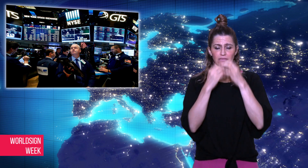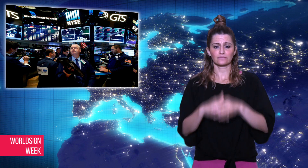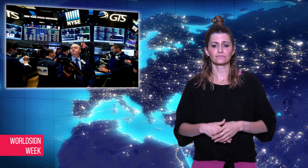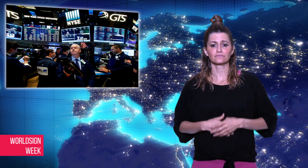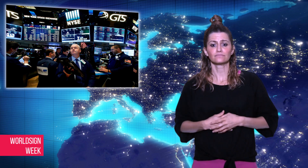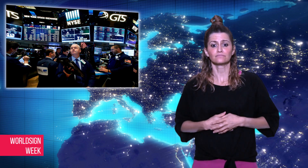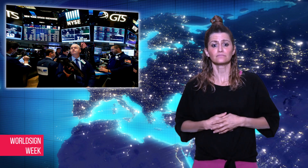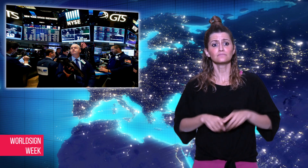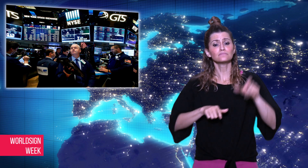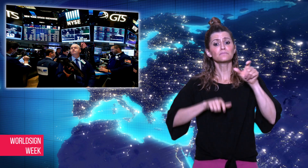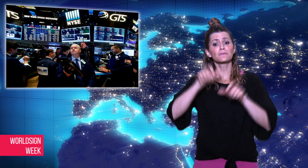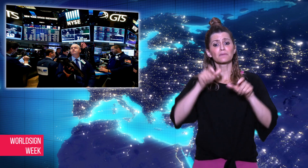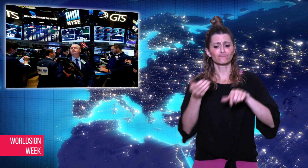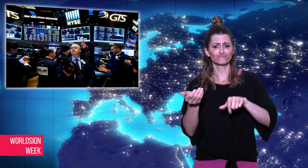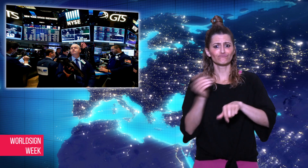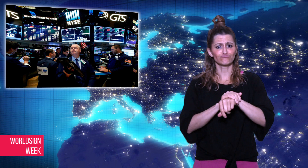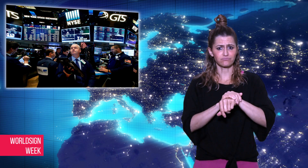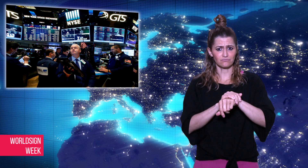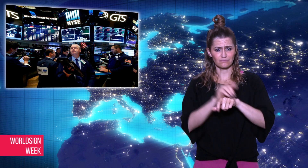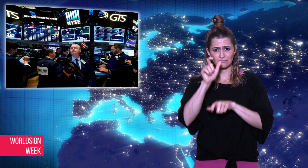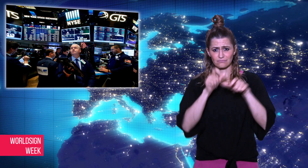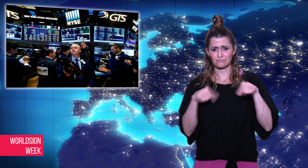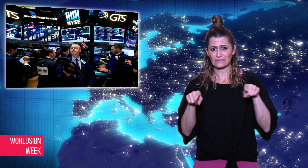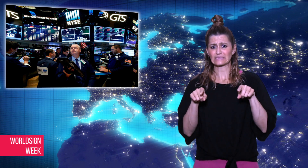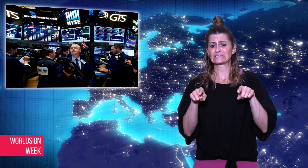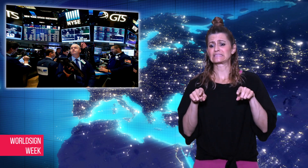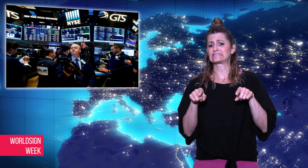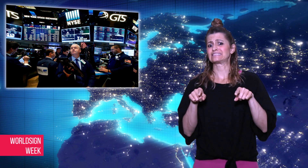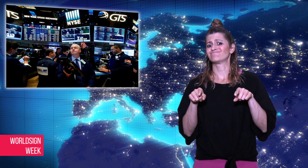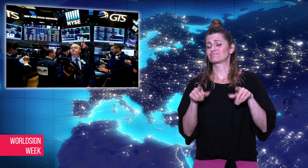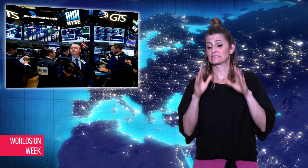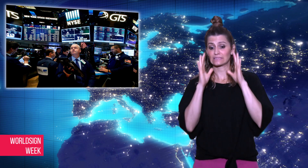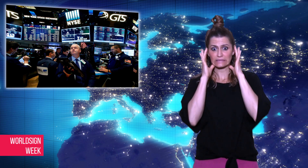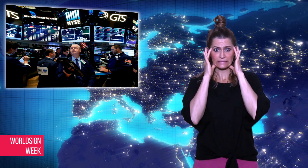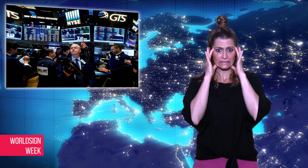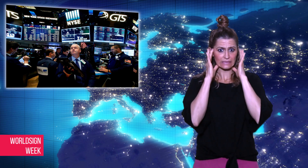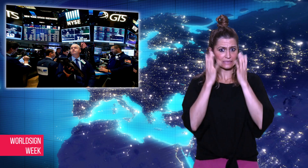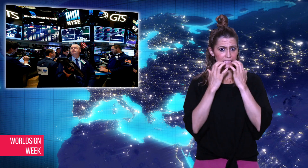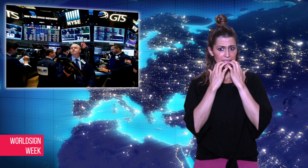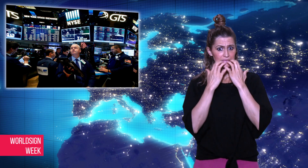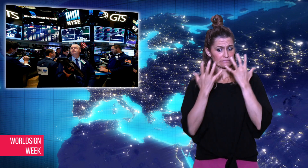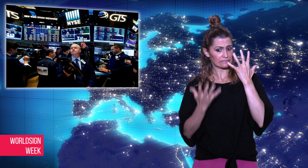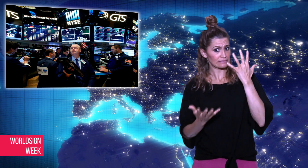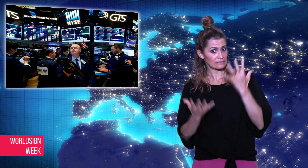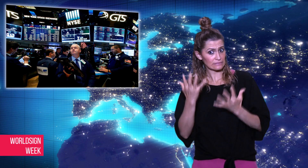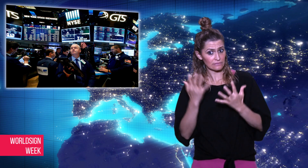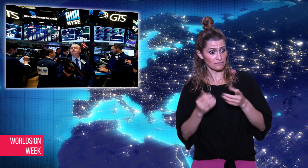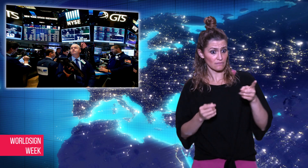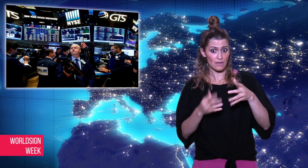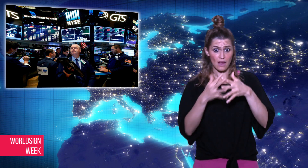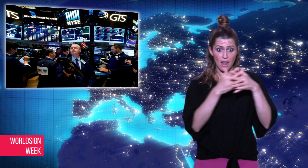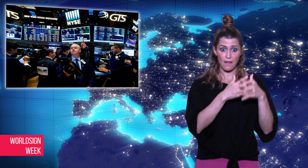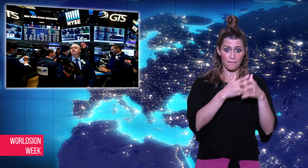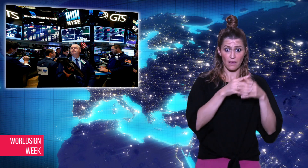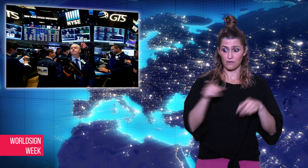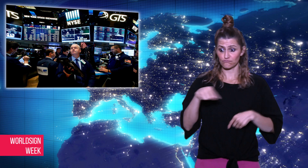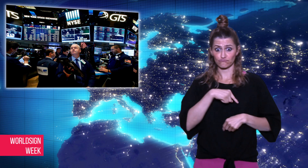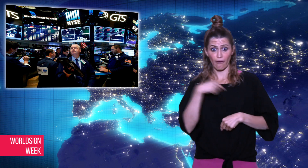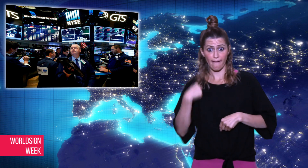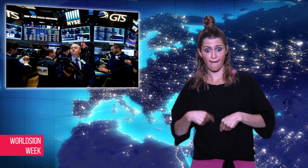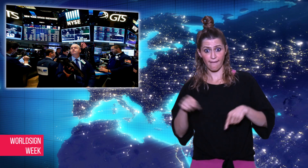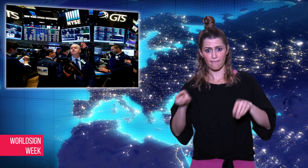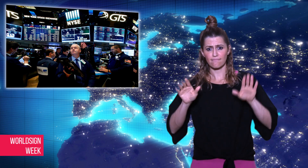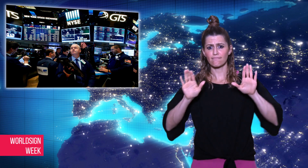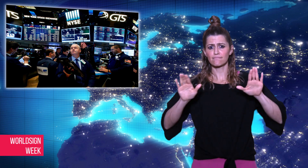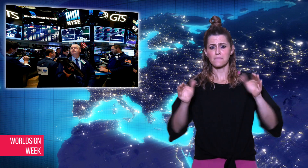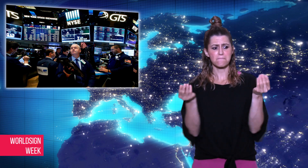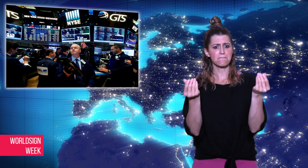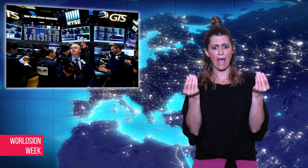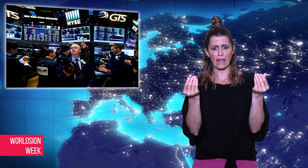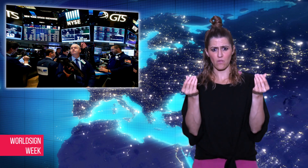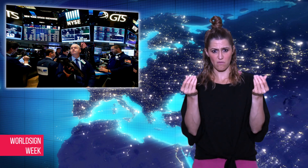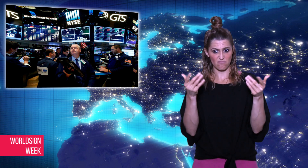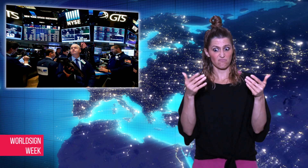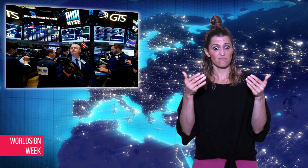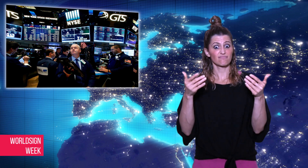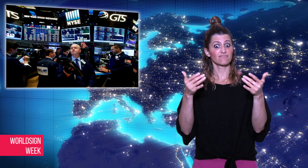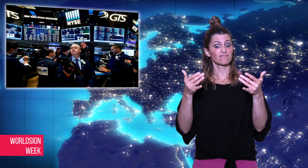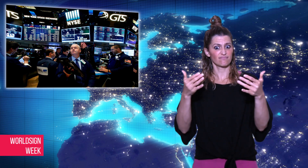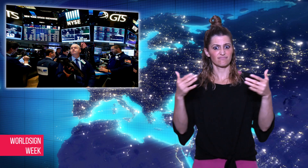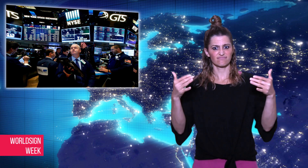Experts fear there could be a currency war between